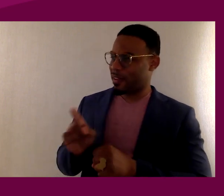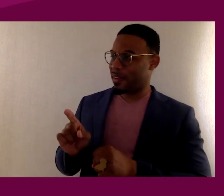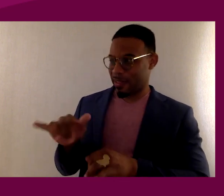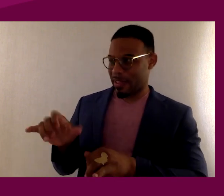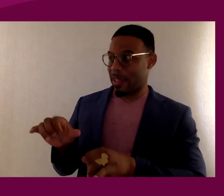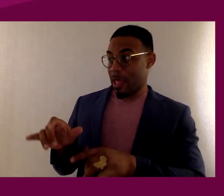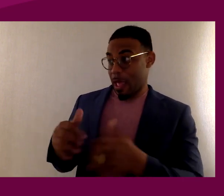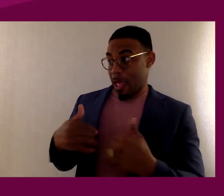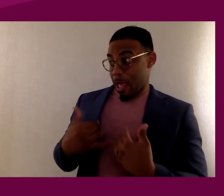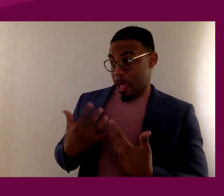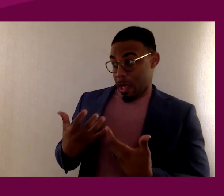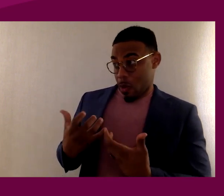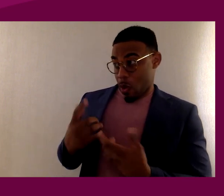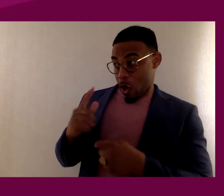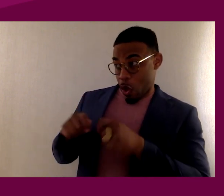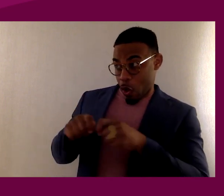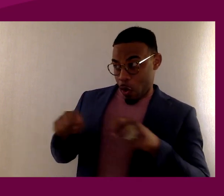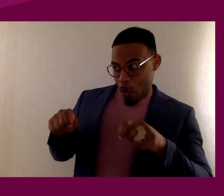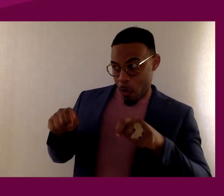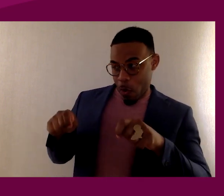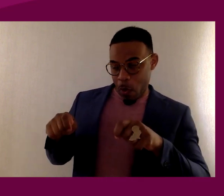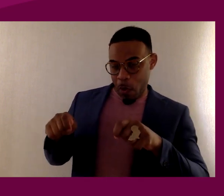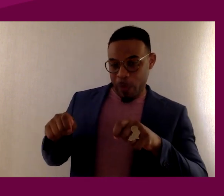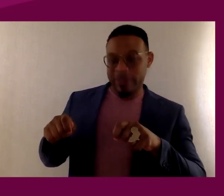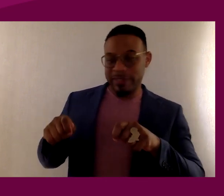Ashley Inkumsah: Definitely. I want